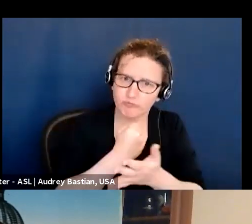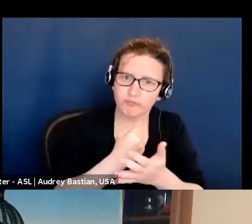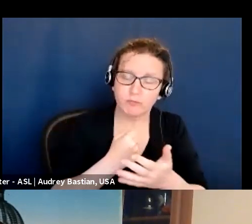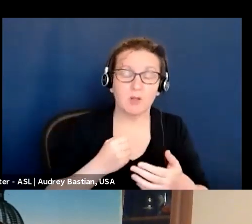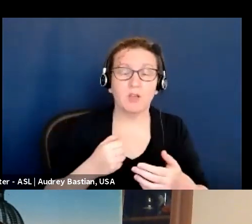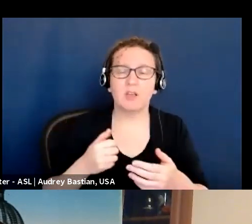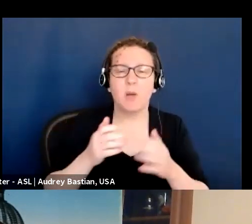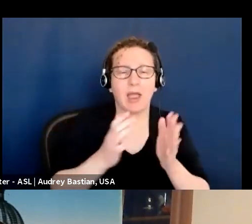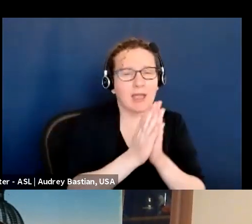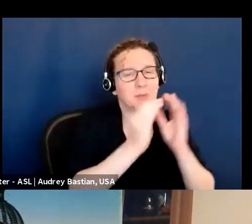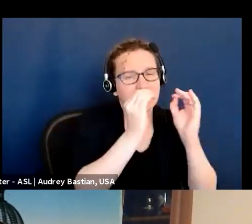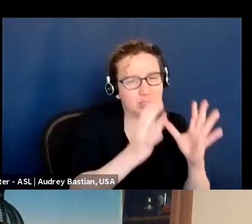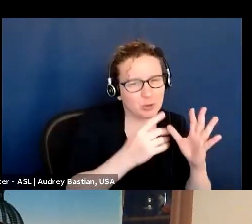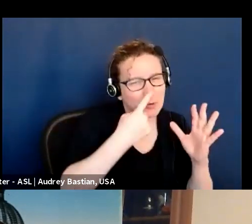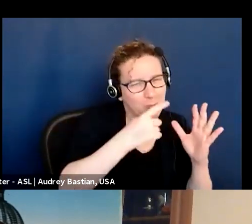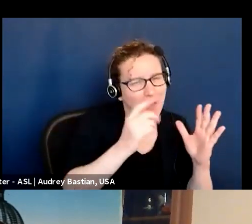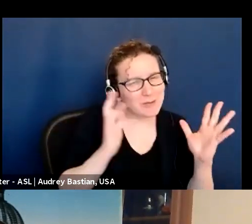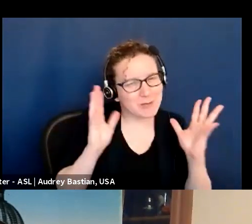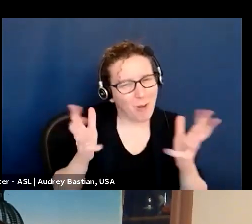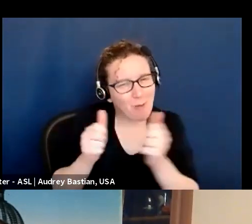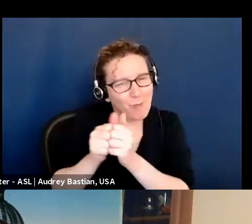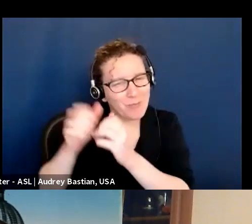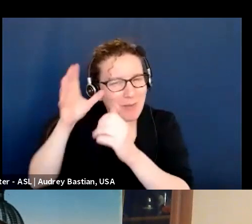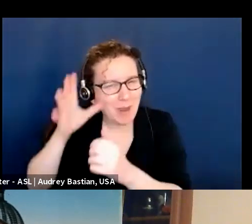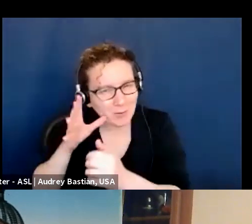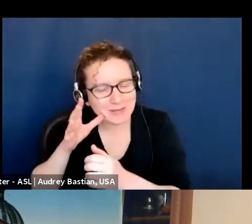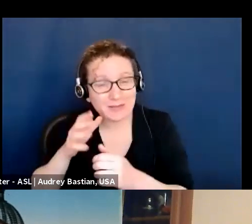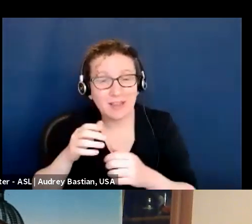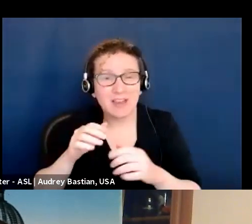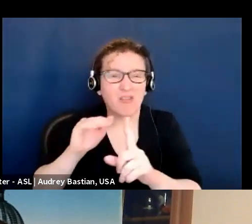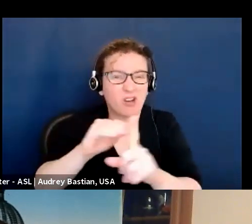And I asked everyone who I could ask to talk to them and convince them. And yeah,